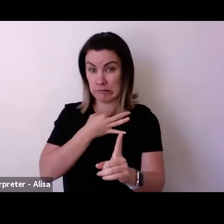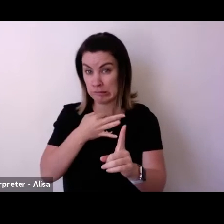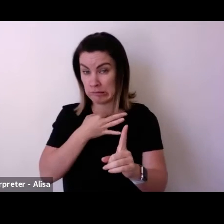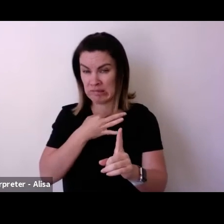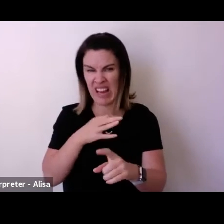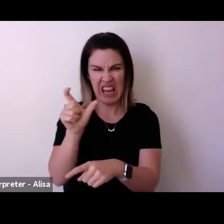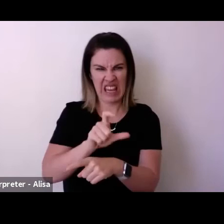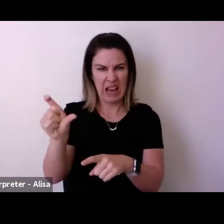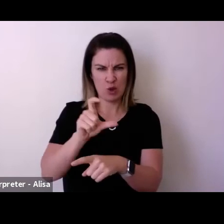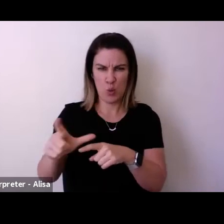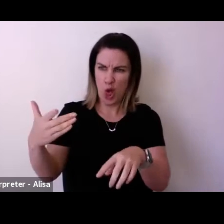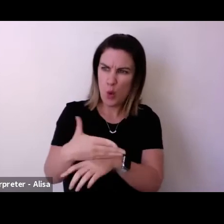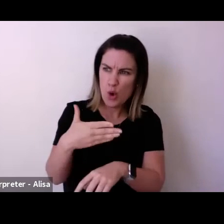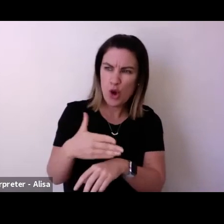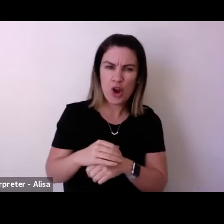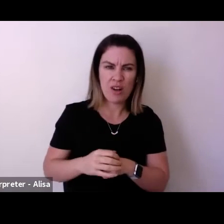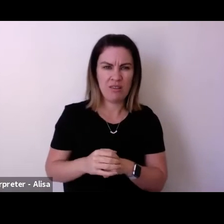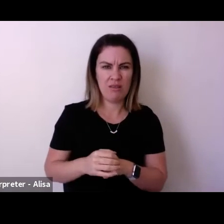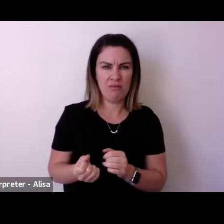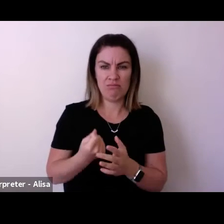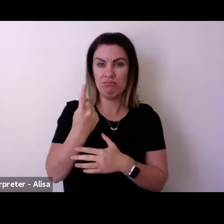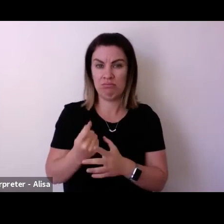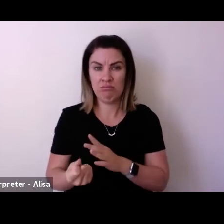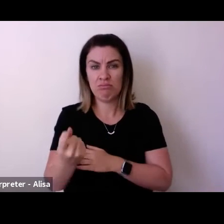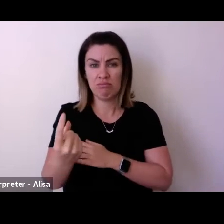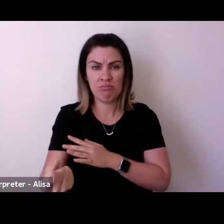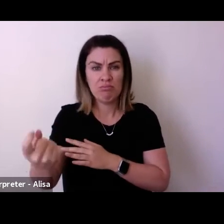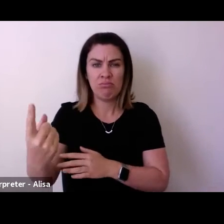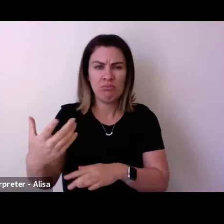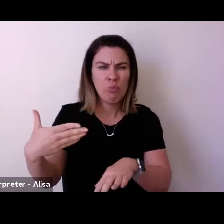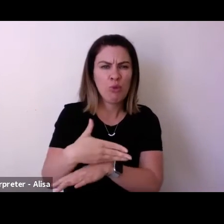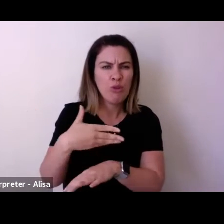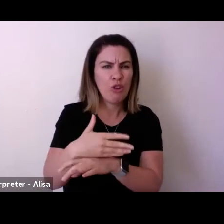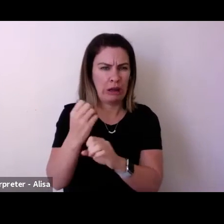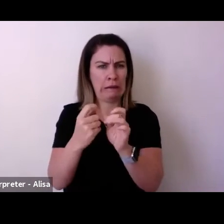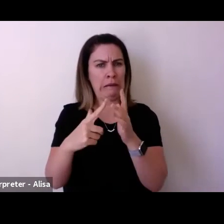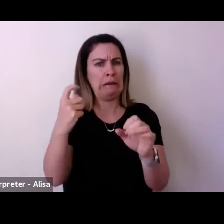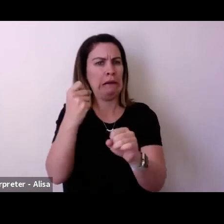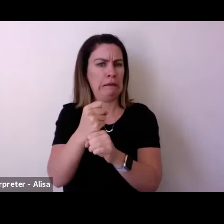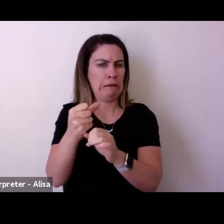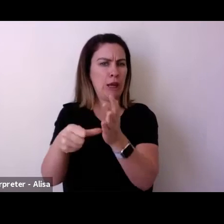the giga economy, swinging changes to consumption habits and what counts